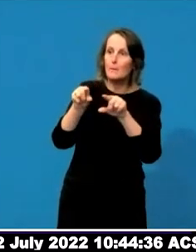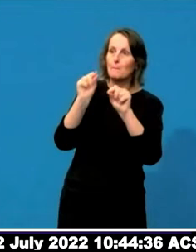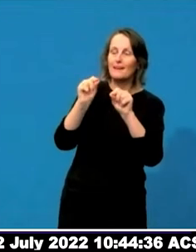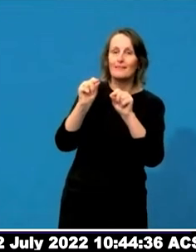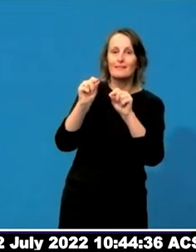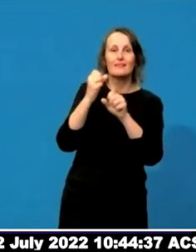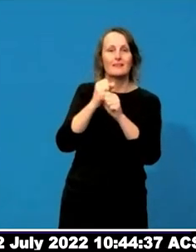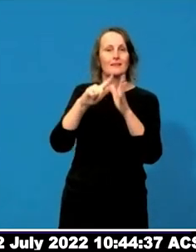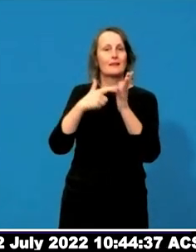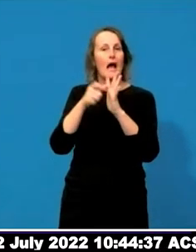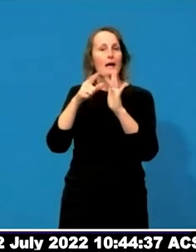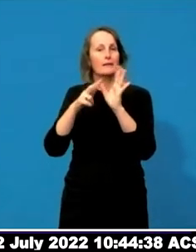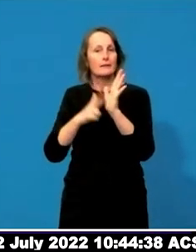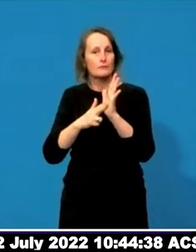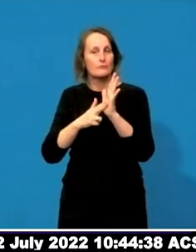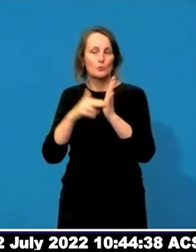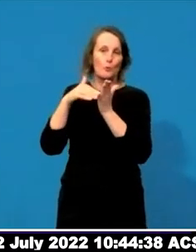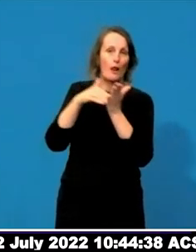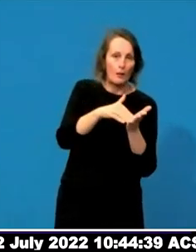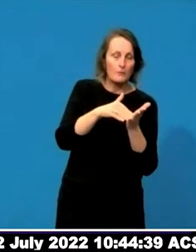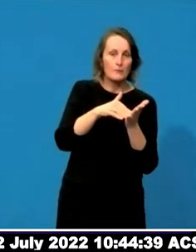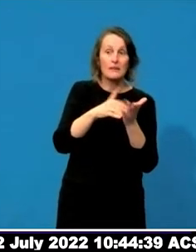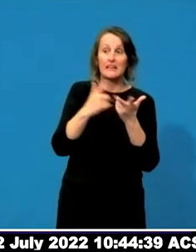would be appointed as the guardian of last resort.